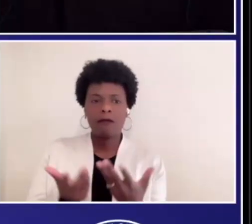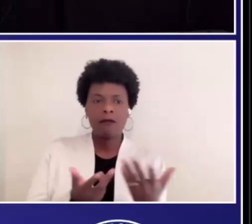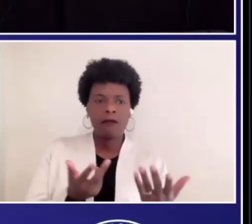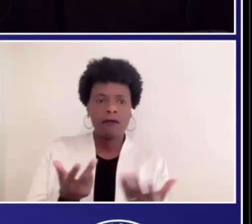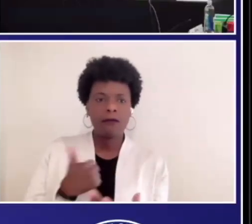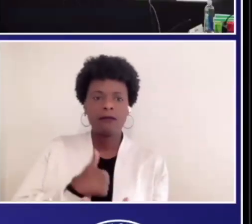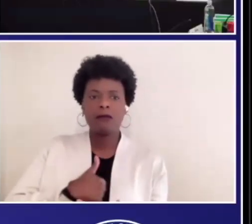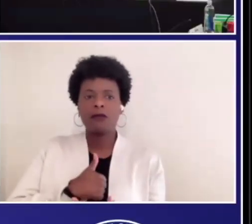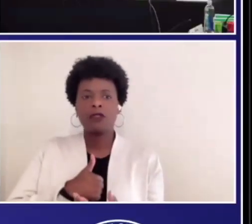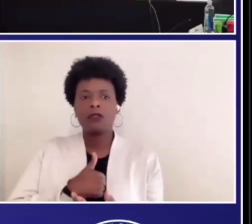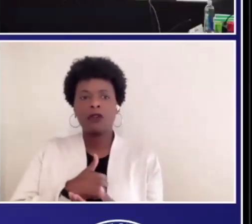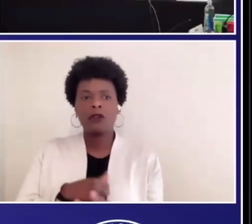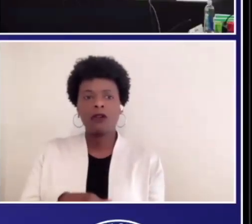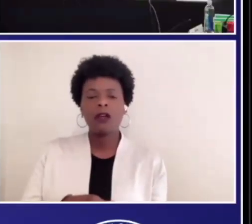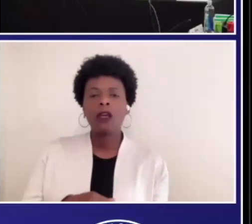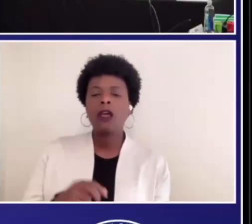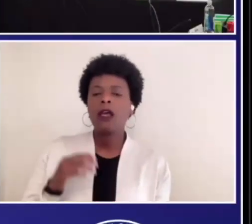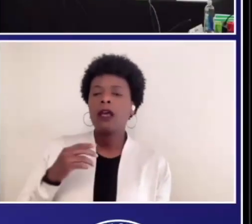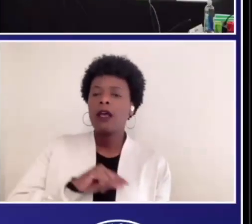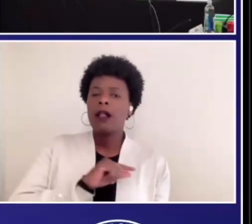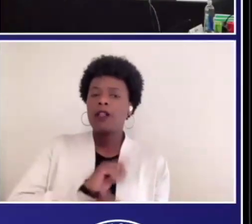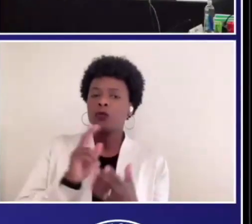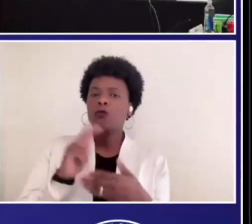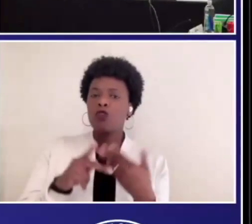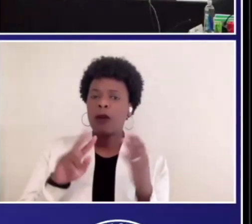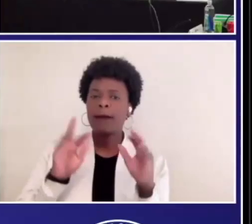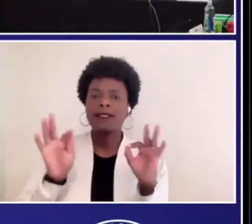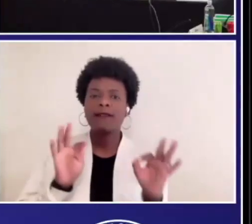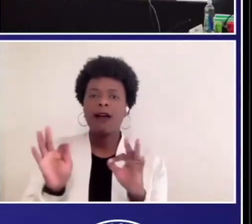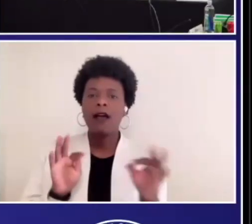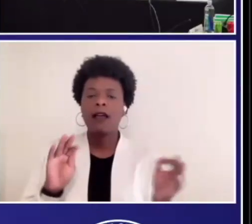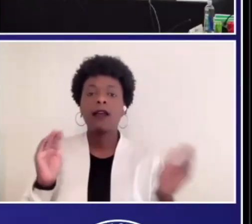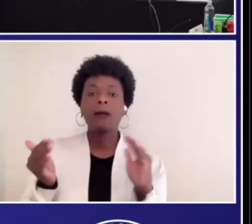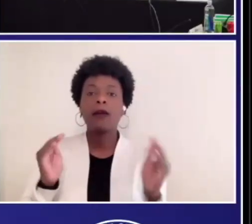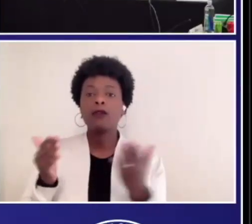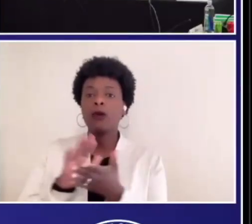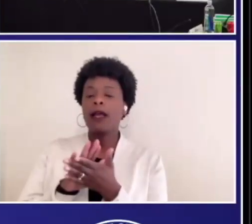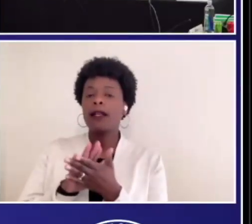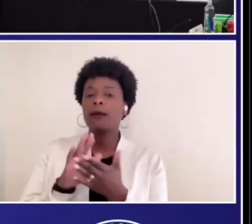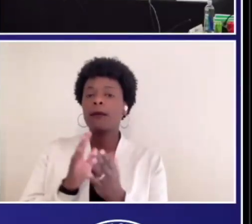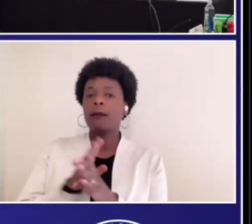Eligible program is a defined term as opposed to academic major being an undefined term.